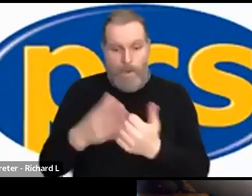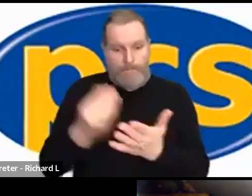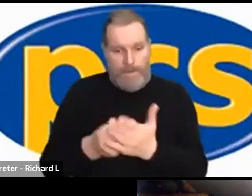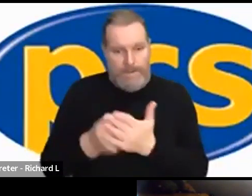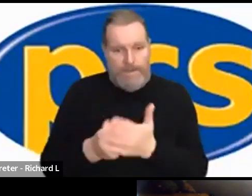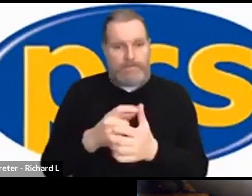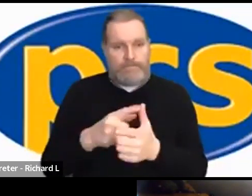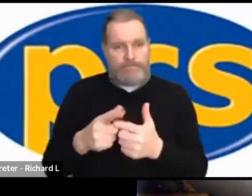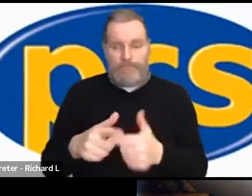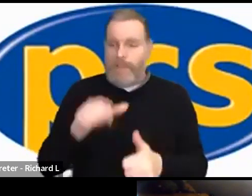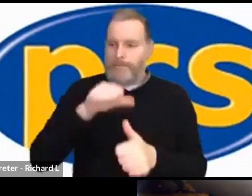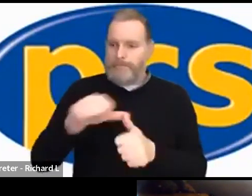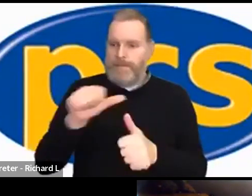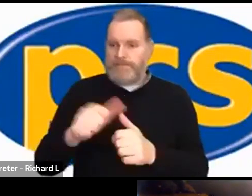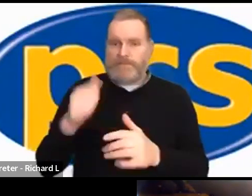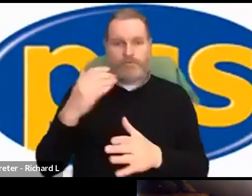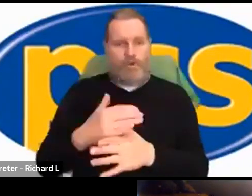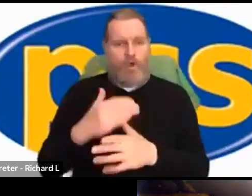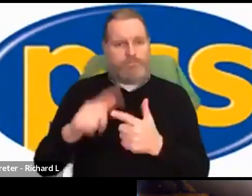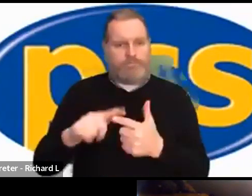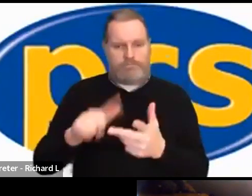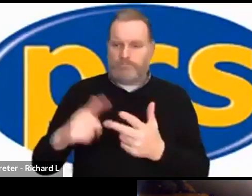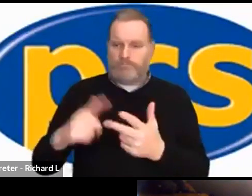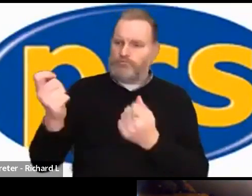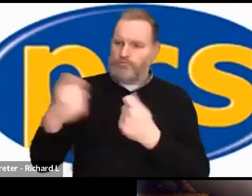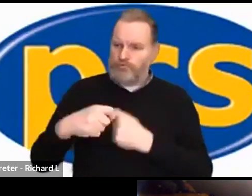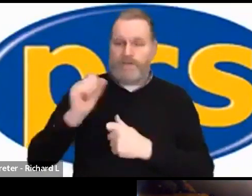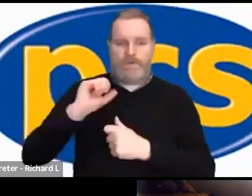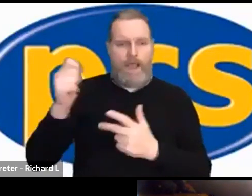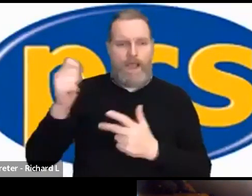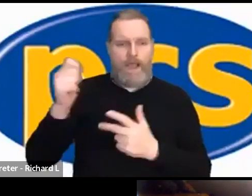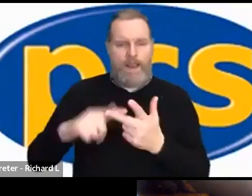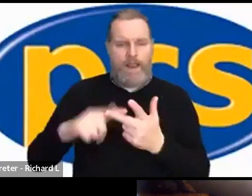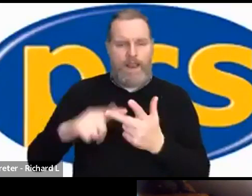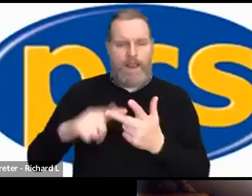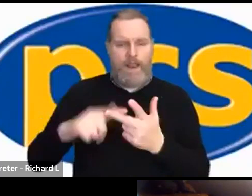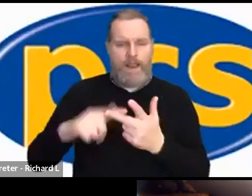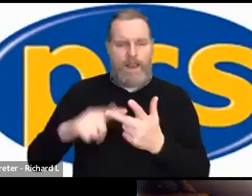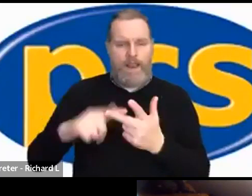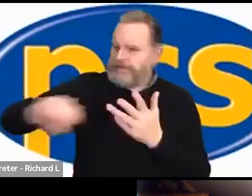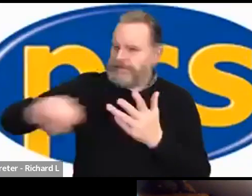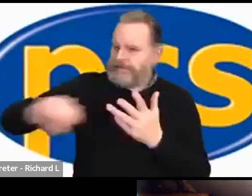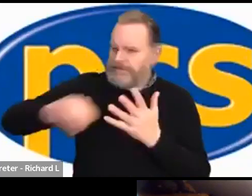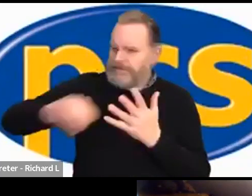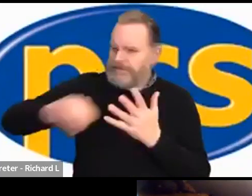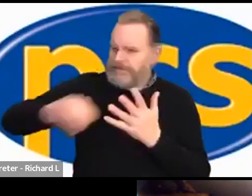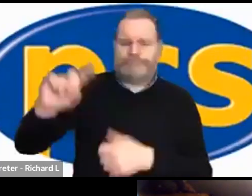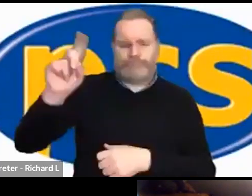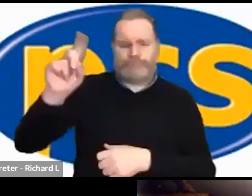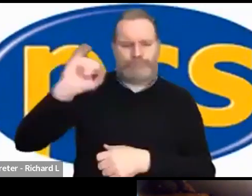money. You know. You need job security. You need to be cheated. Better at need to be cheated. Better at work. Then you need to work. And you need to stop being